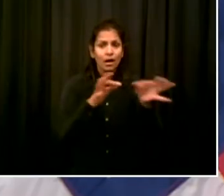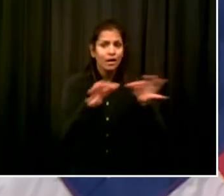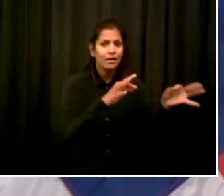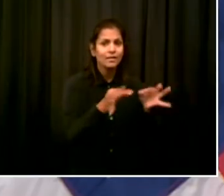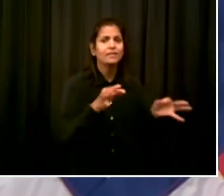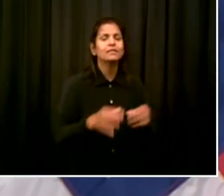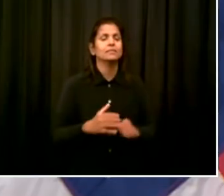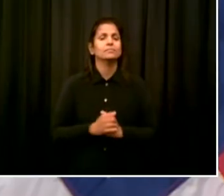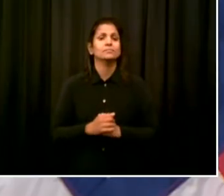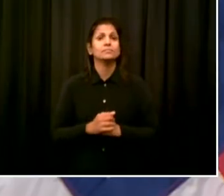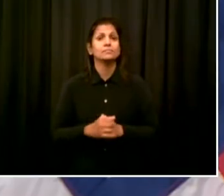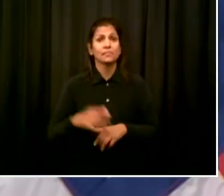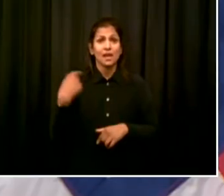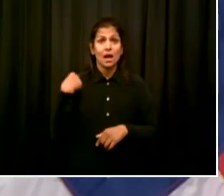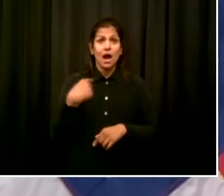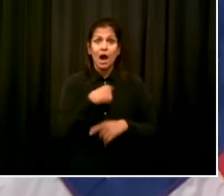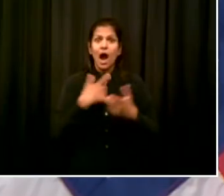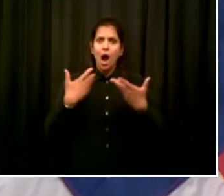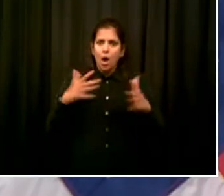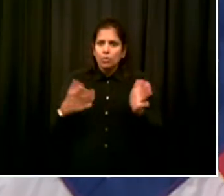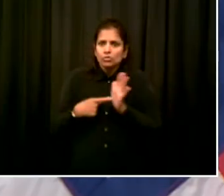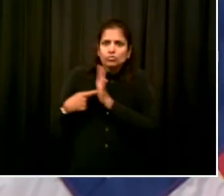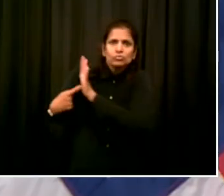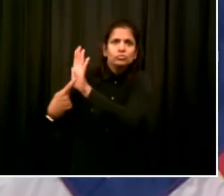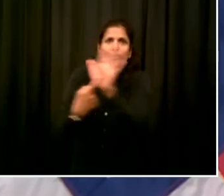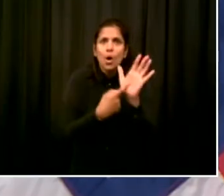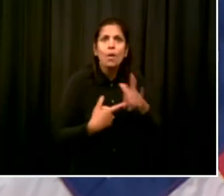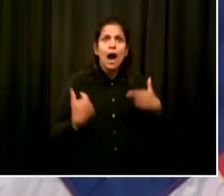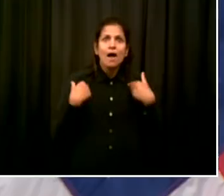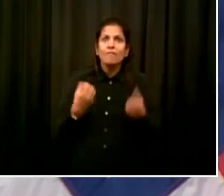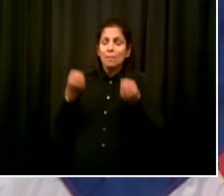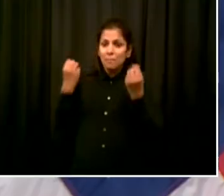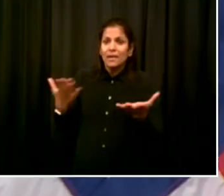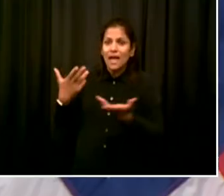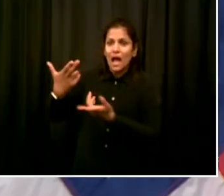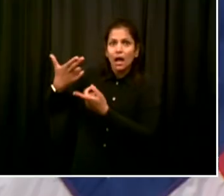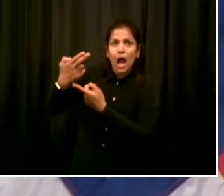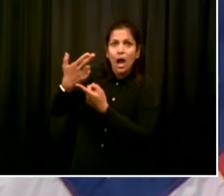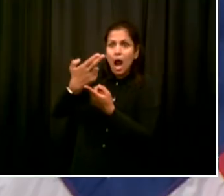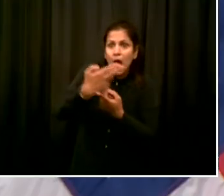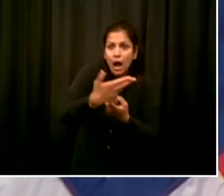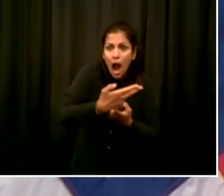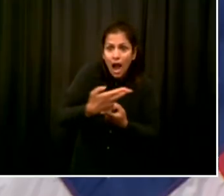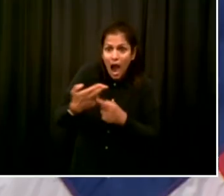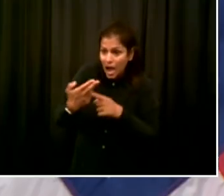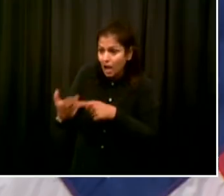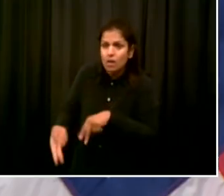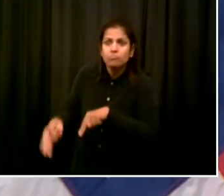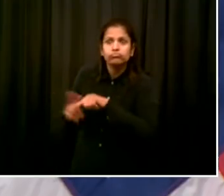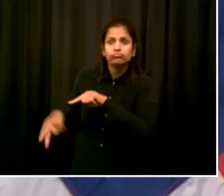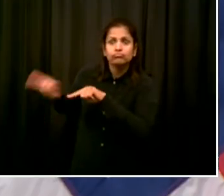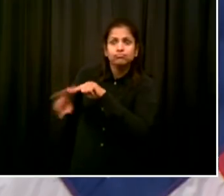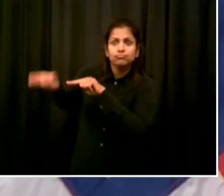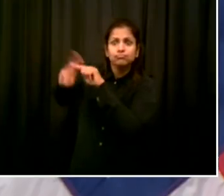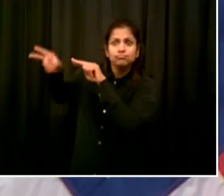SEEING A SIGNIFICANT UPTICK IN GUN VIOLENCE WE KNOW